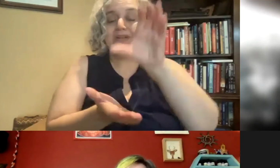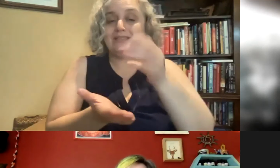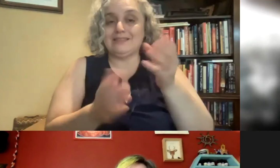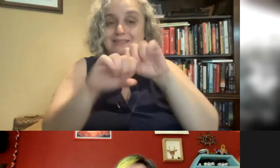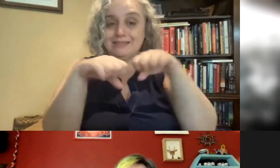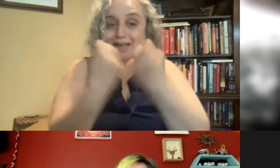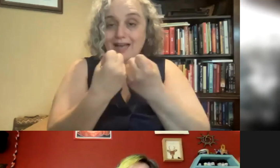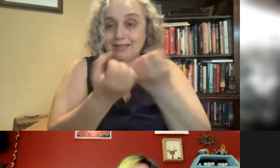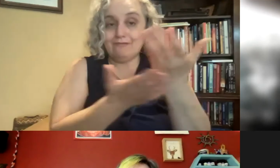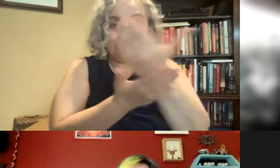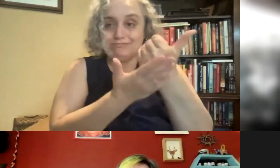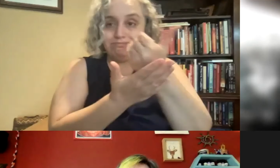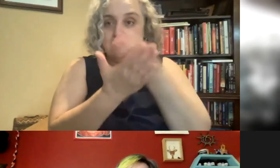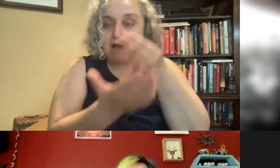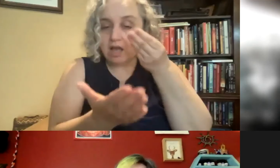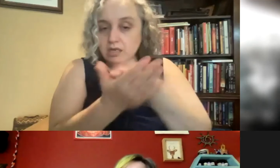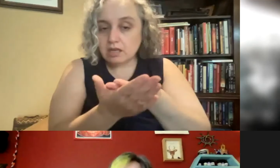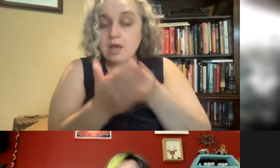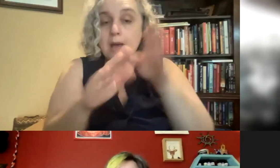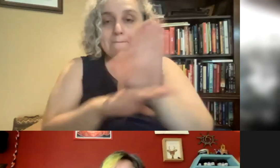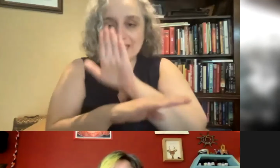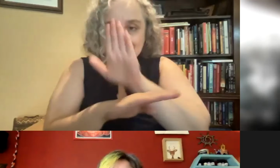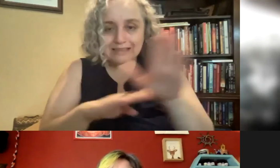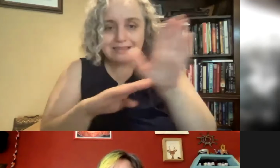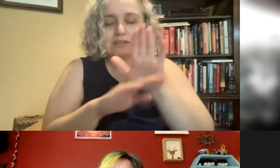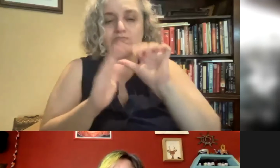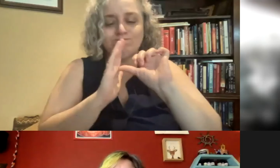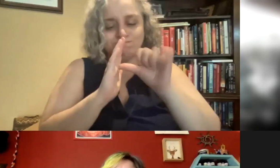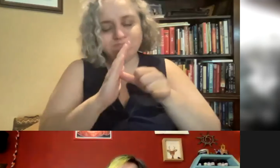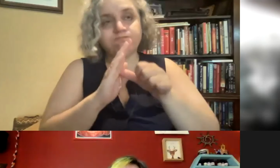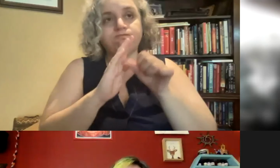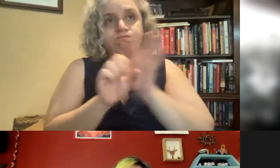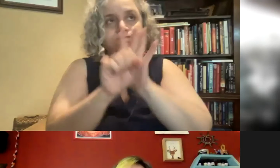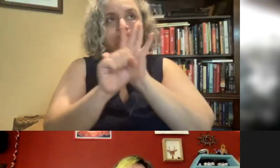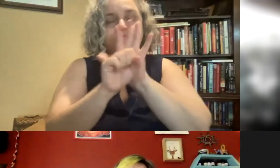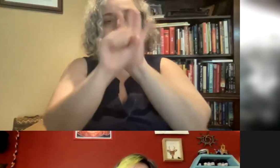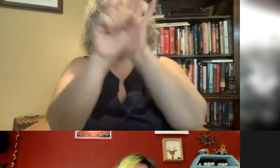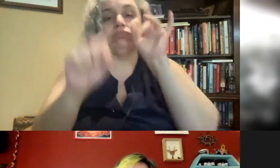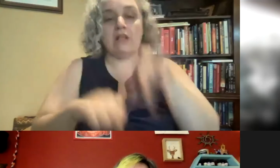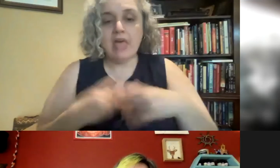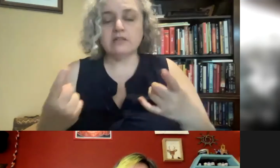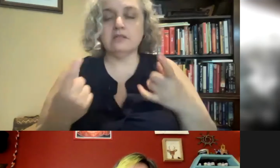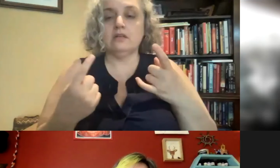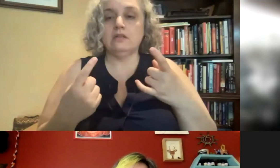businesses will push that as far as they can until they get some regulation.